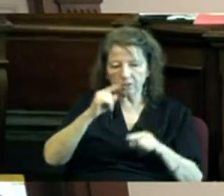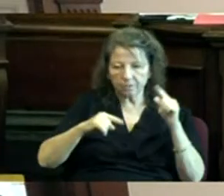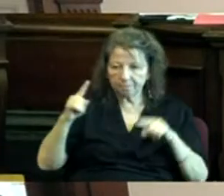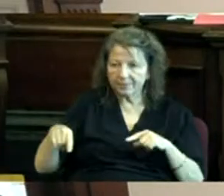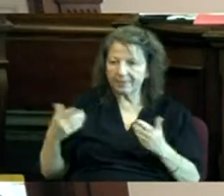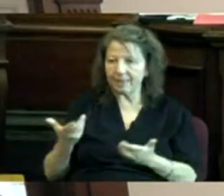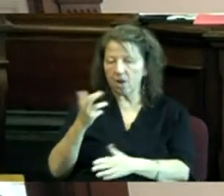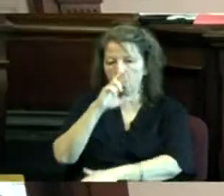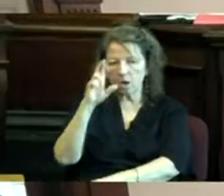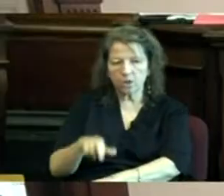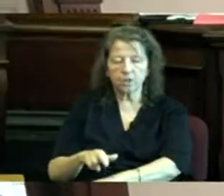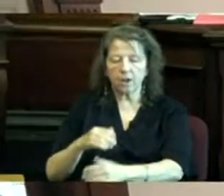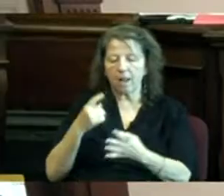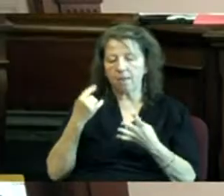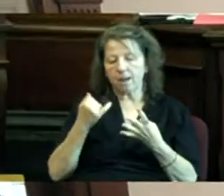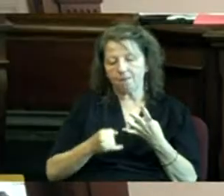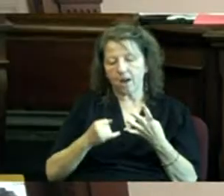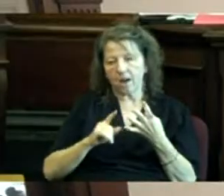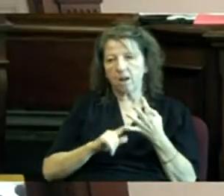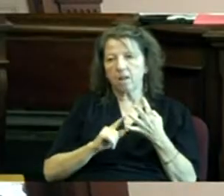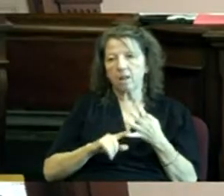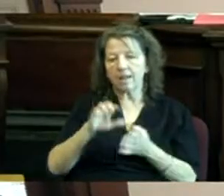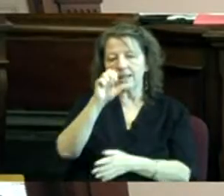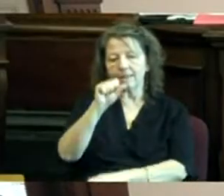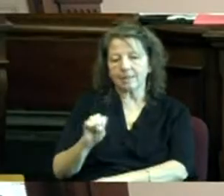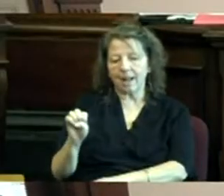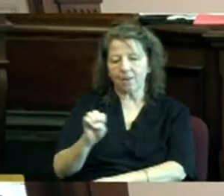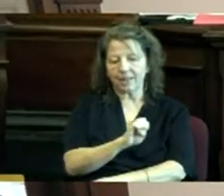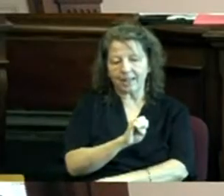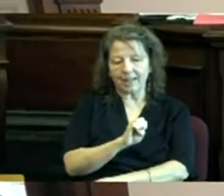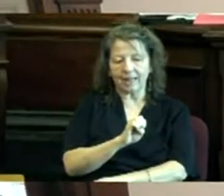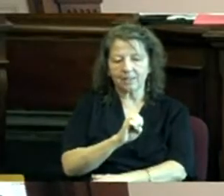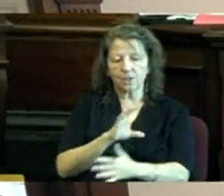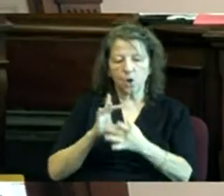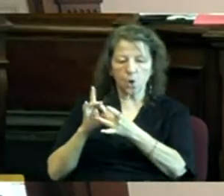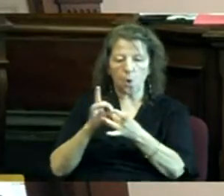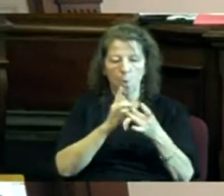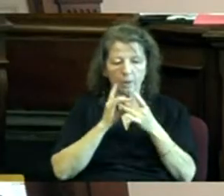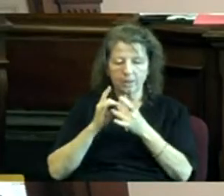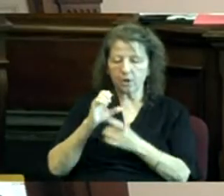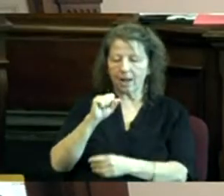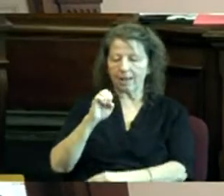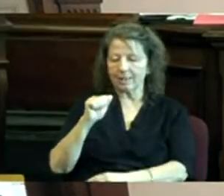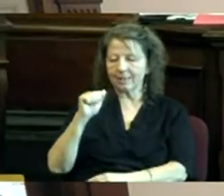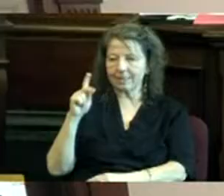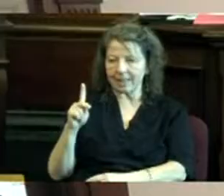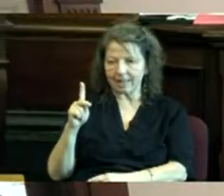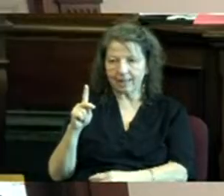support that initiative across all arts organizations in